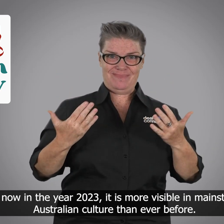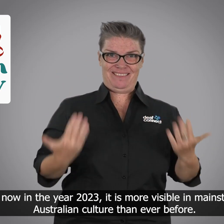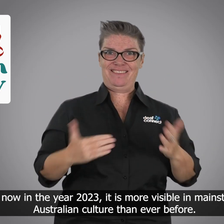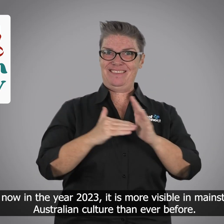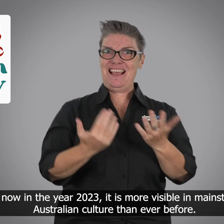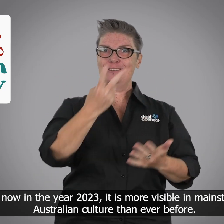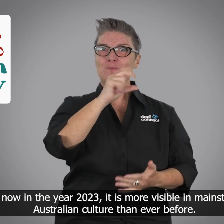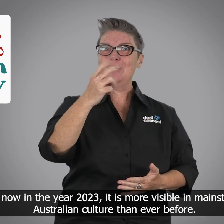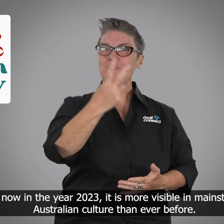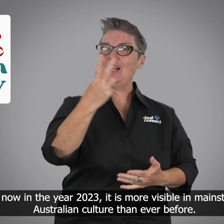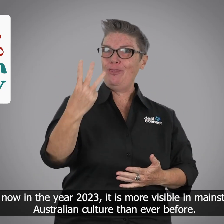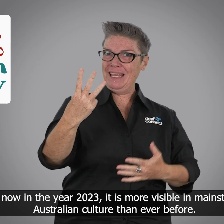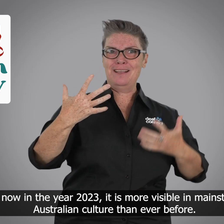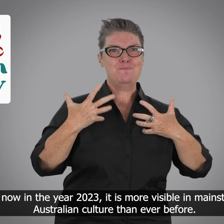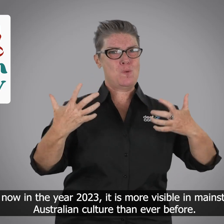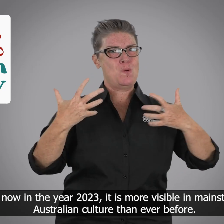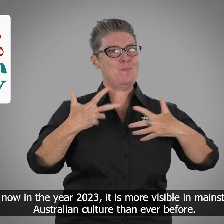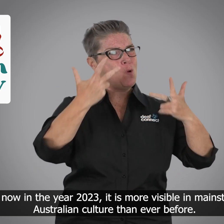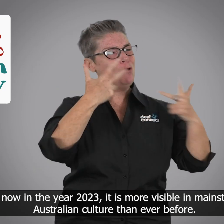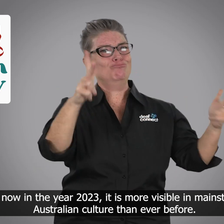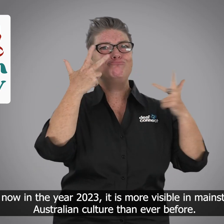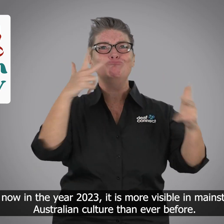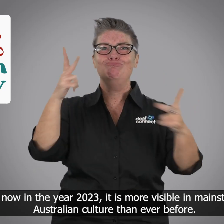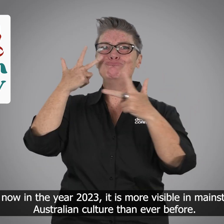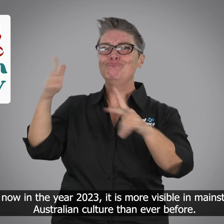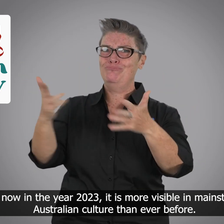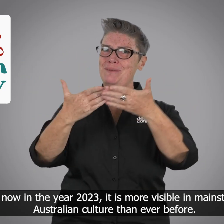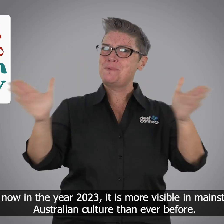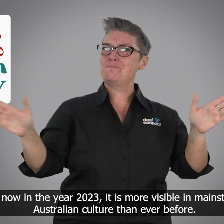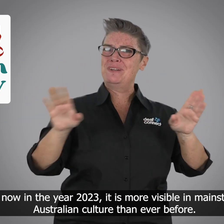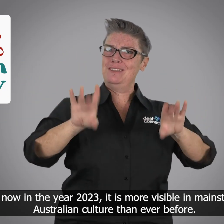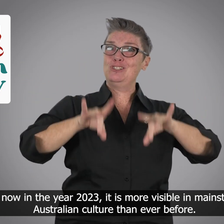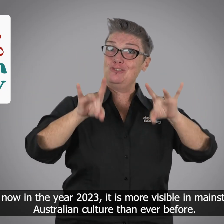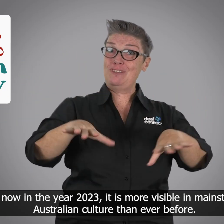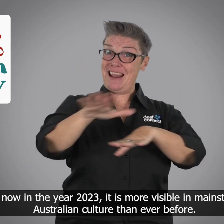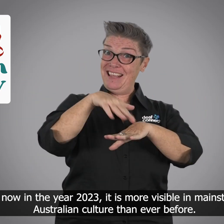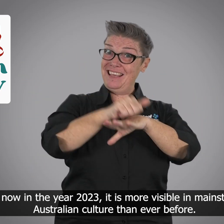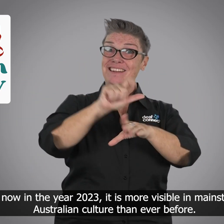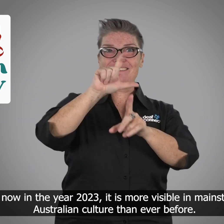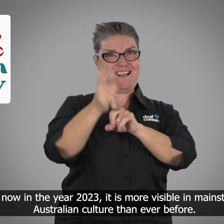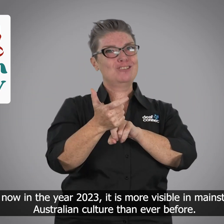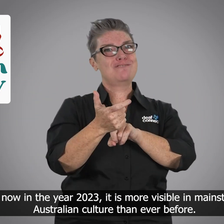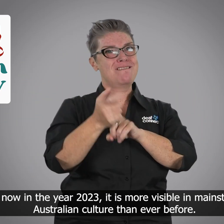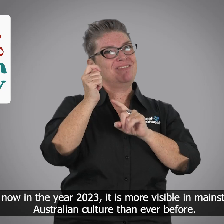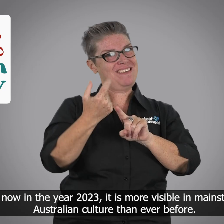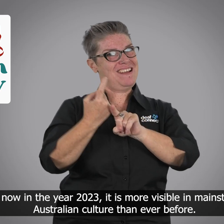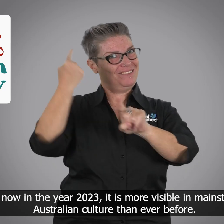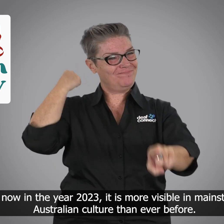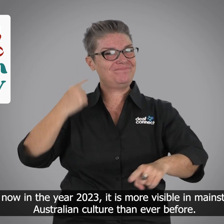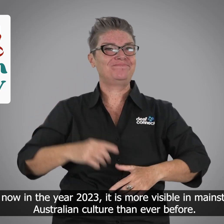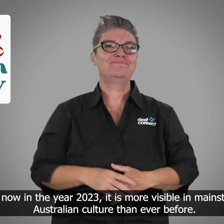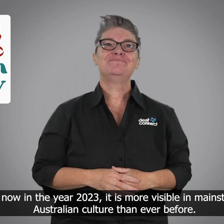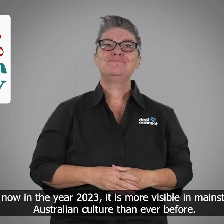and now in the year 2023, it is more visible in mainstream Australian culture than ever before.